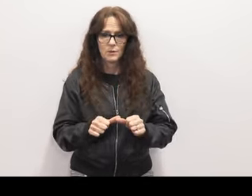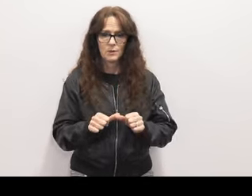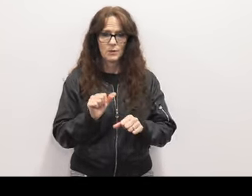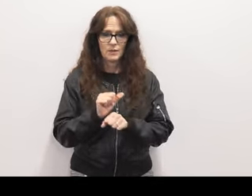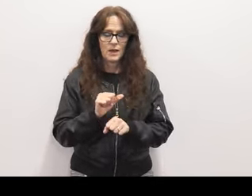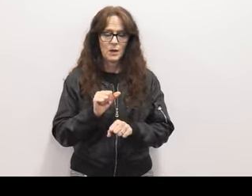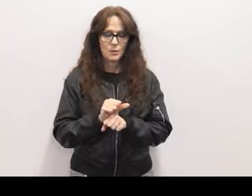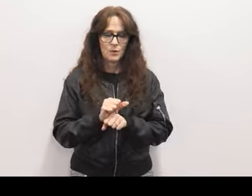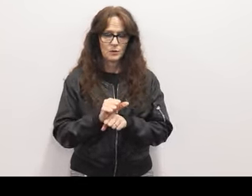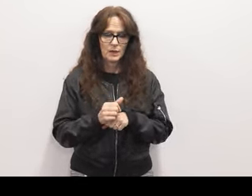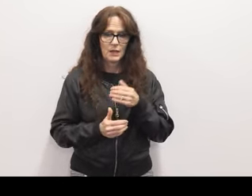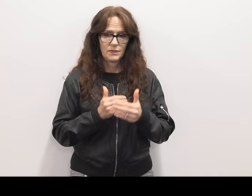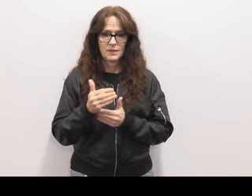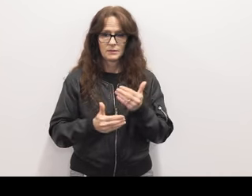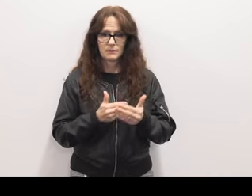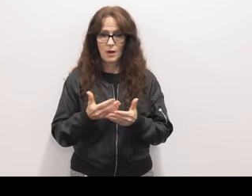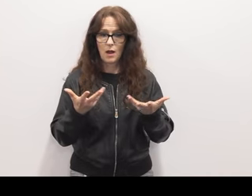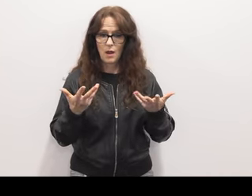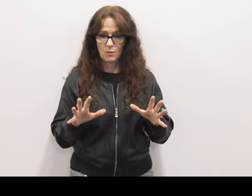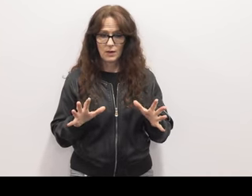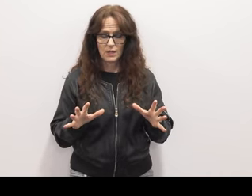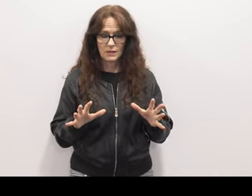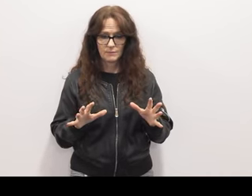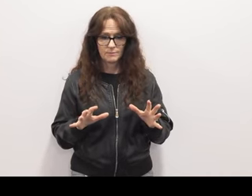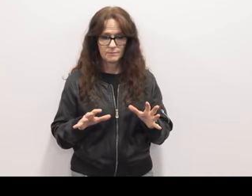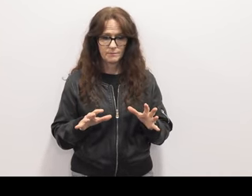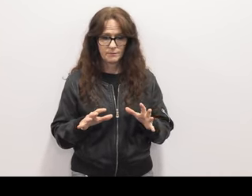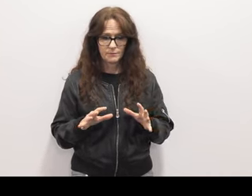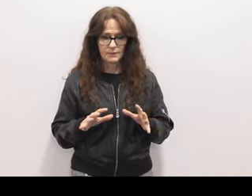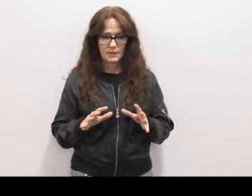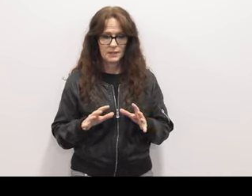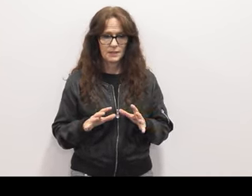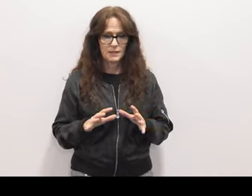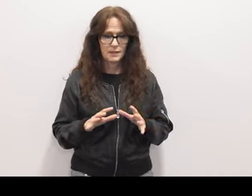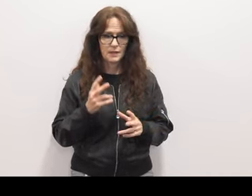and this process that we've already invested three years in